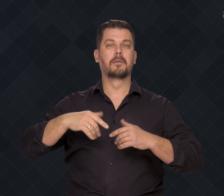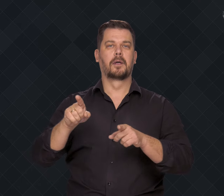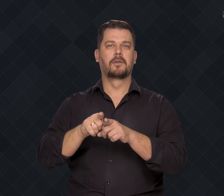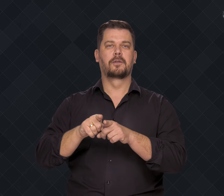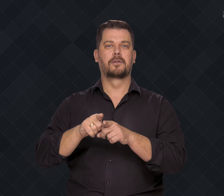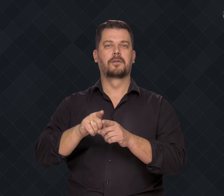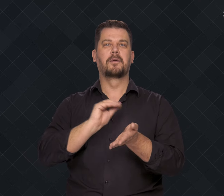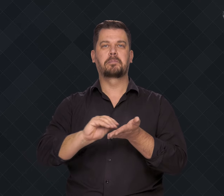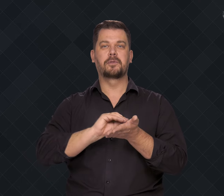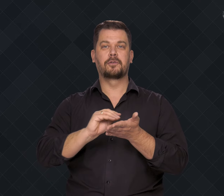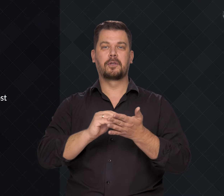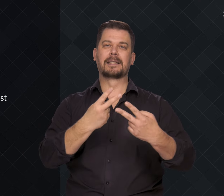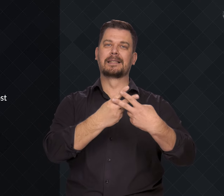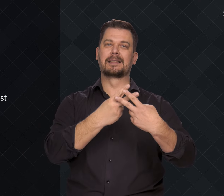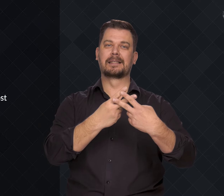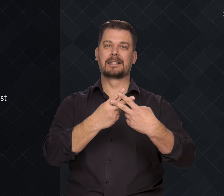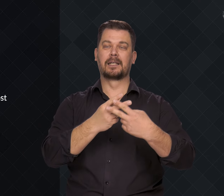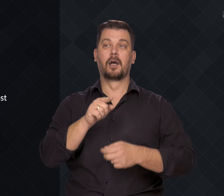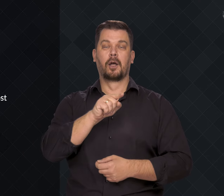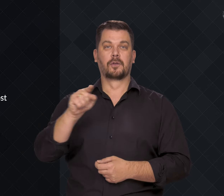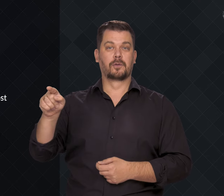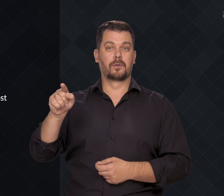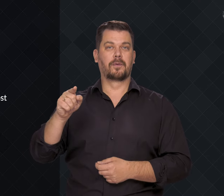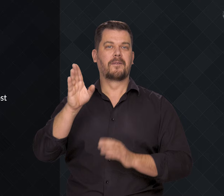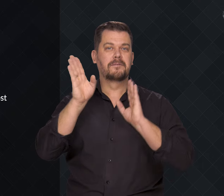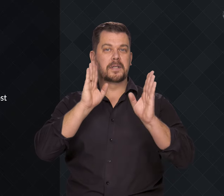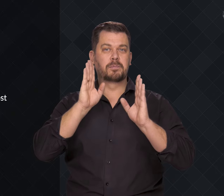if you type #chwalipost on this or another low-carb group on Facebook